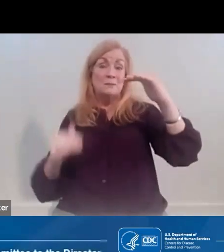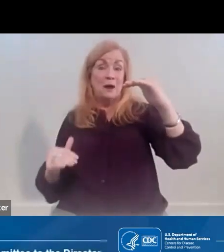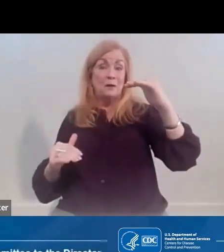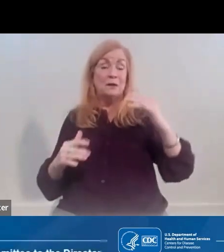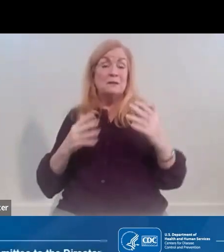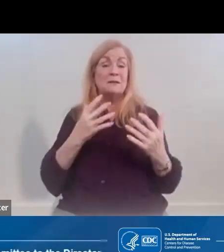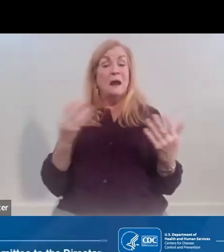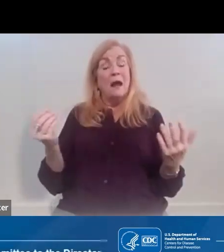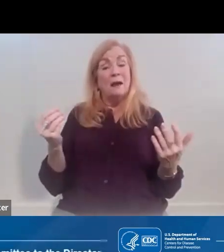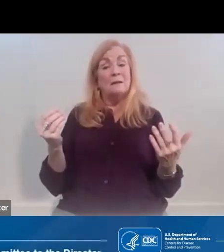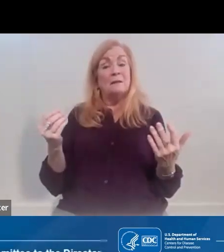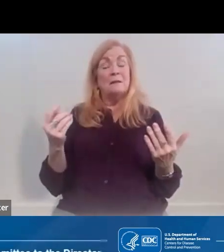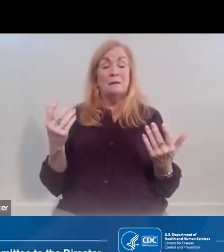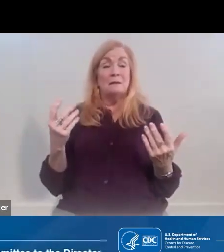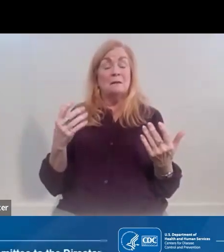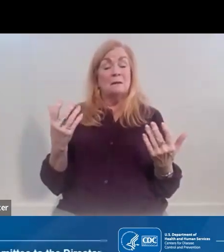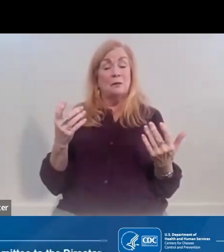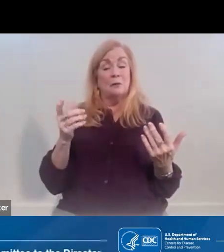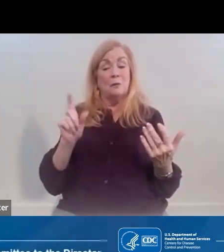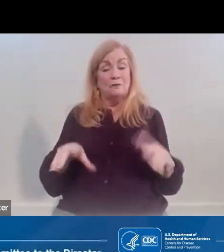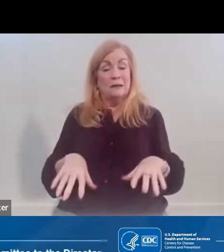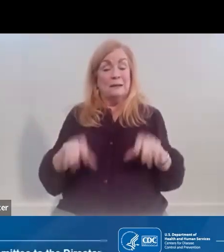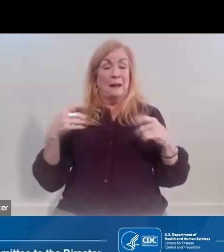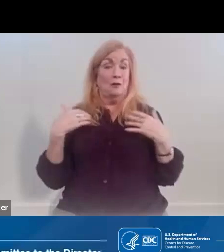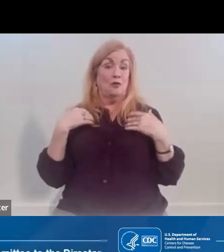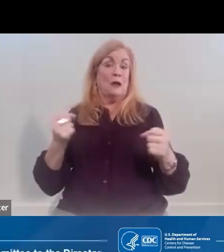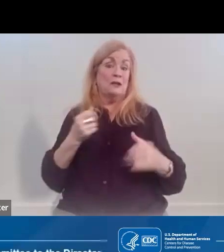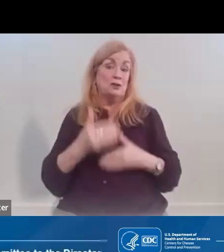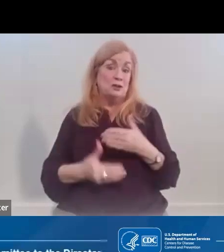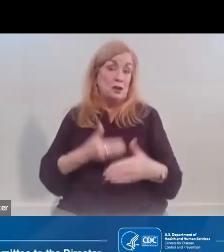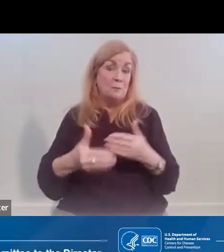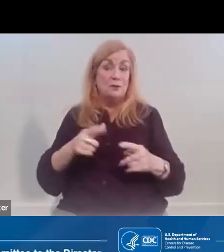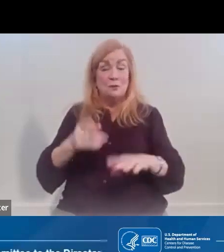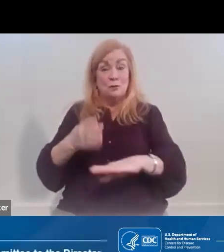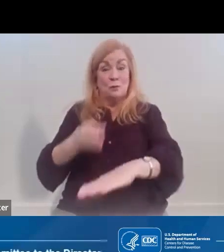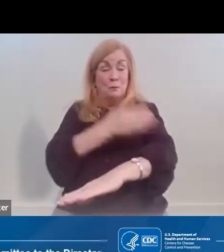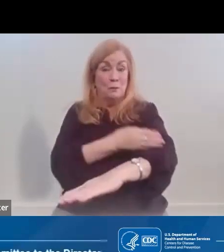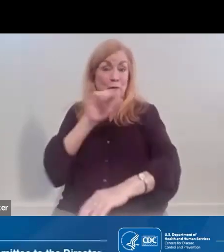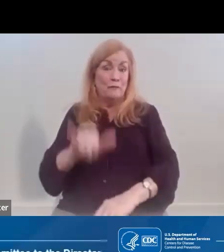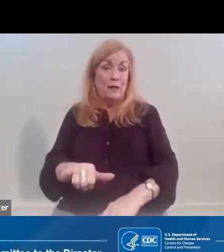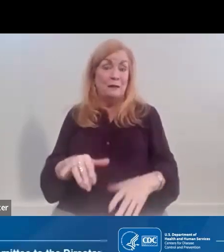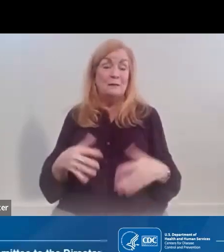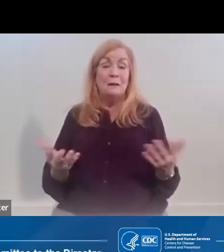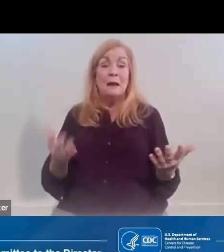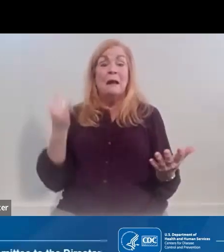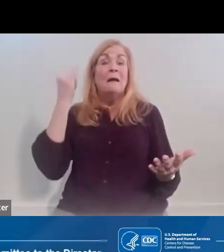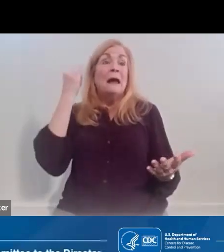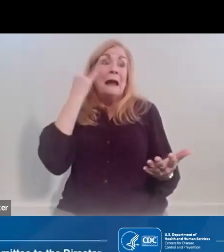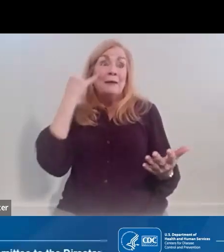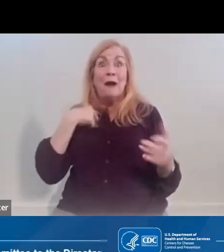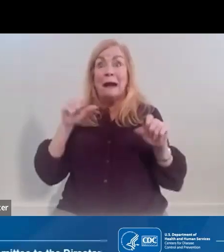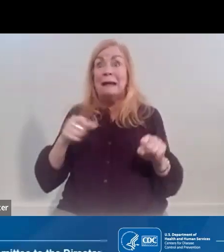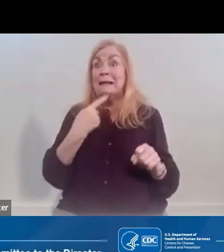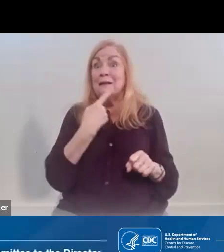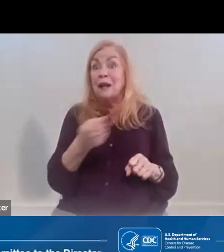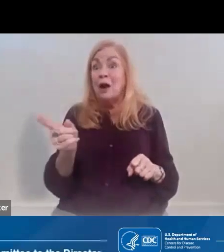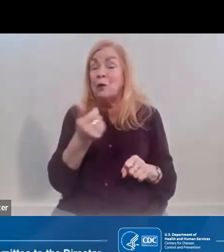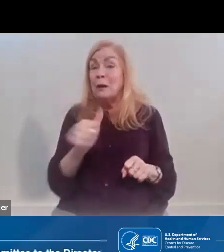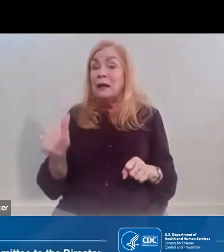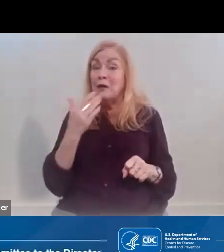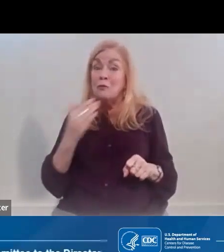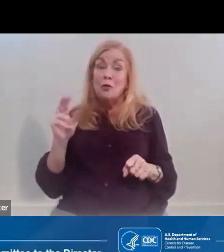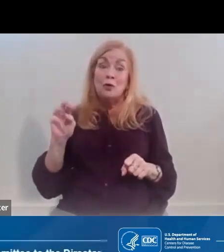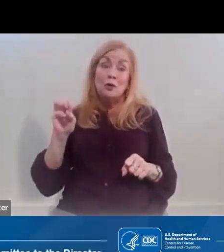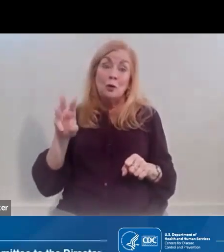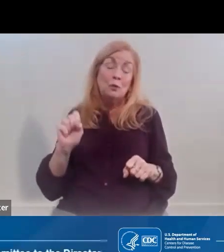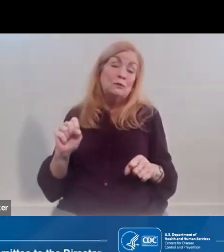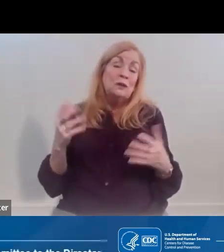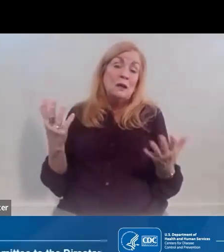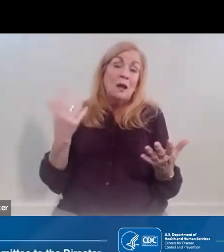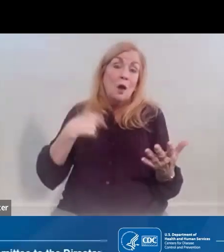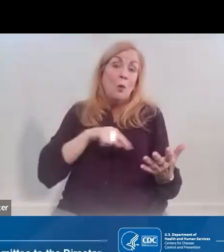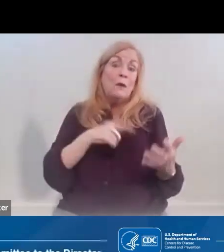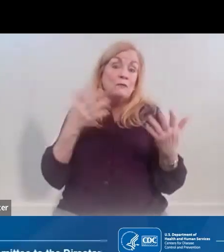So I think that if I could say there would be good news is we've made lots of progress just